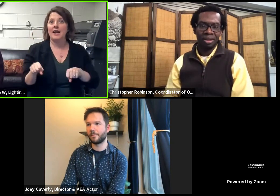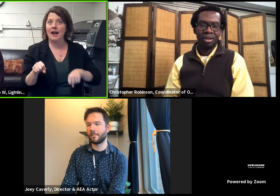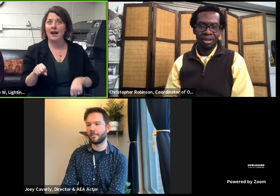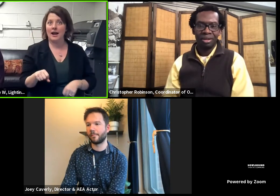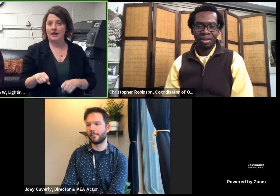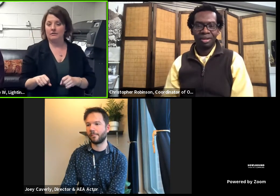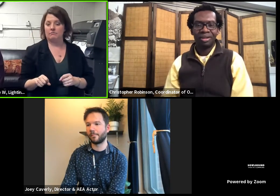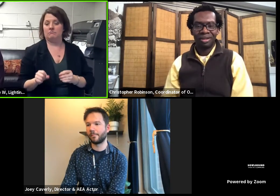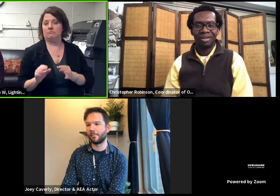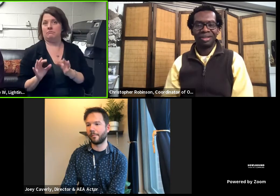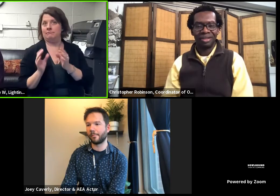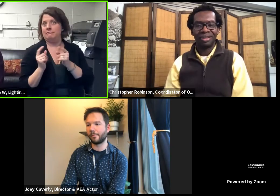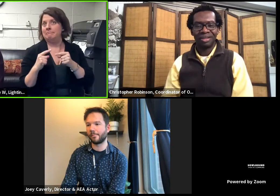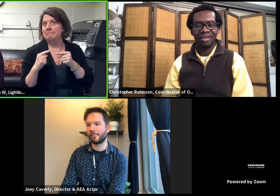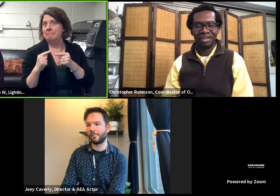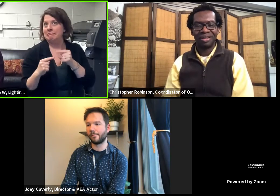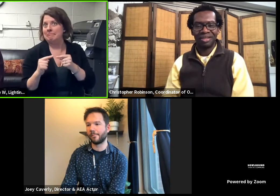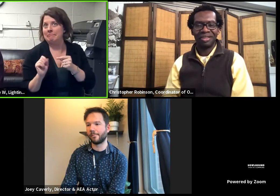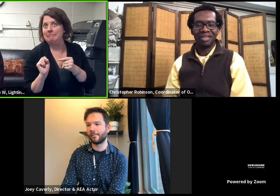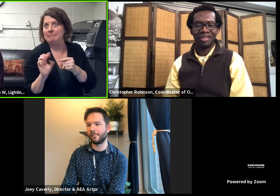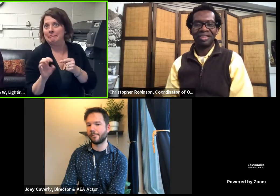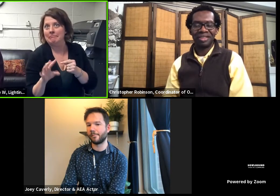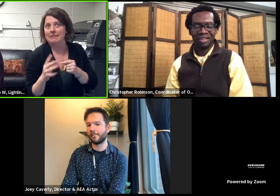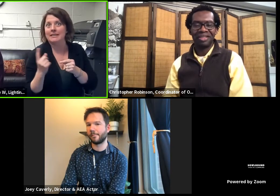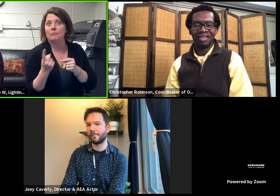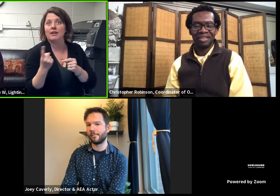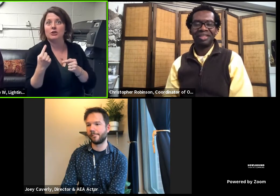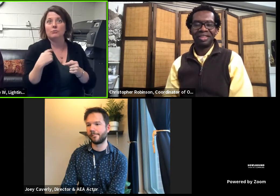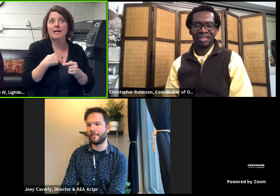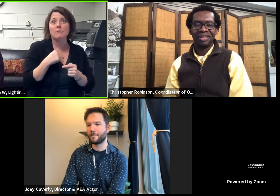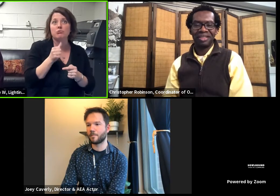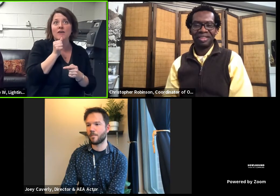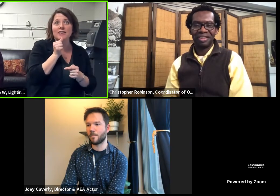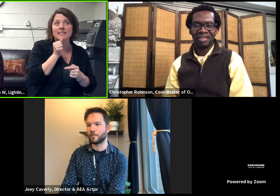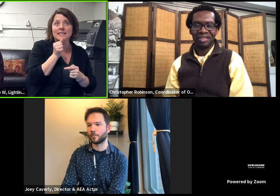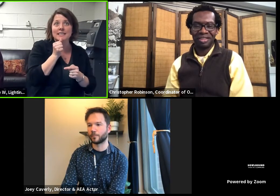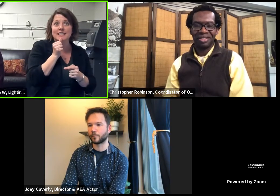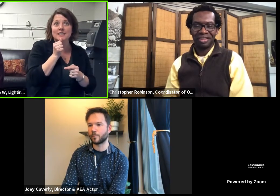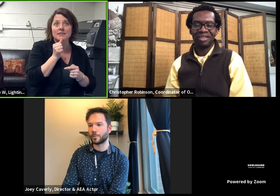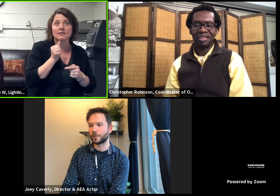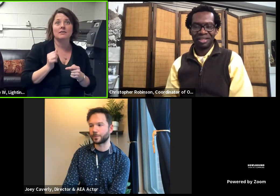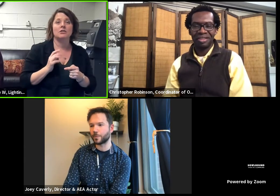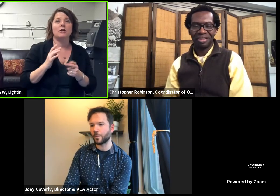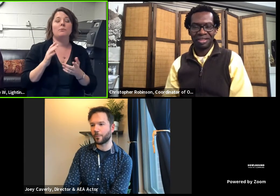'cause I have extra kinda, yeah, assistant. They use their little sign to try to tell me,